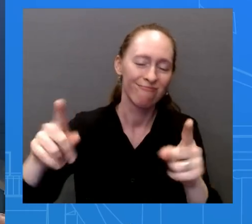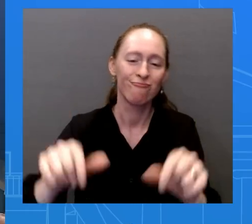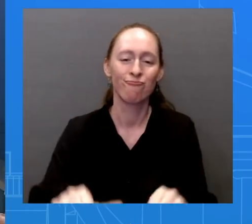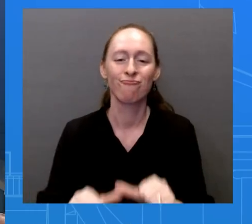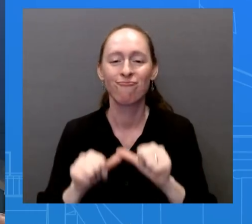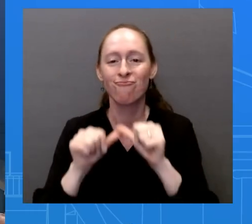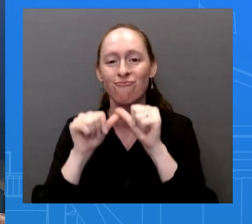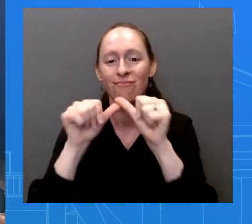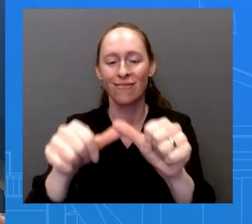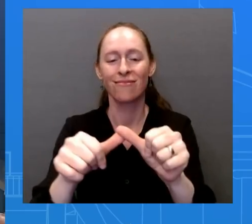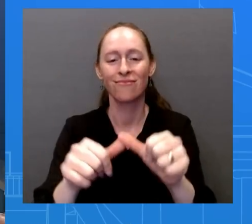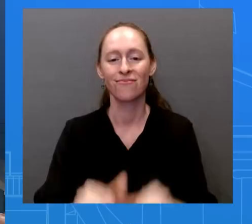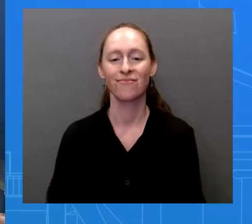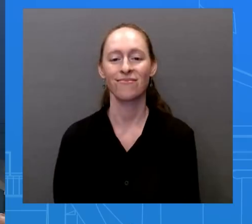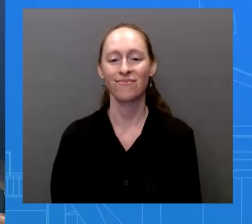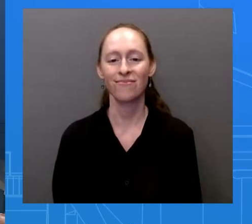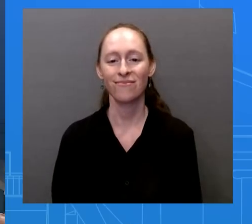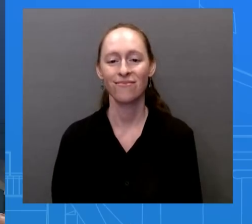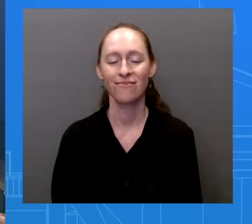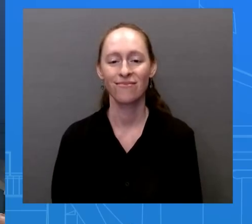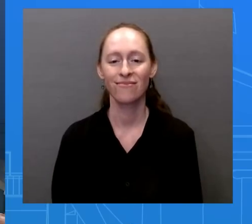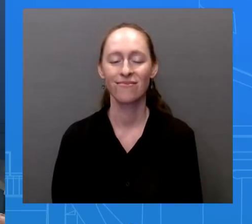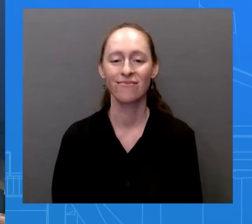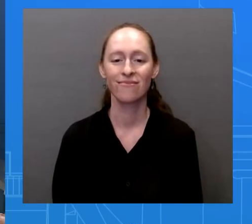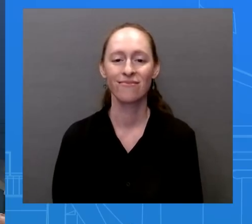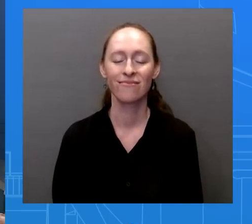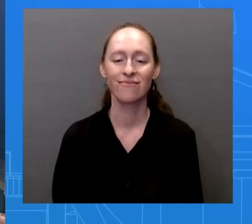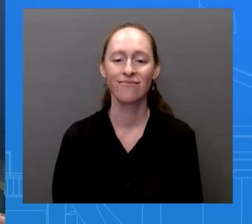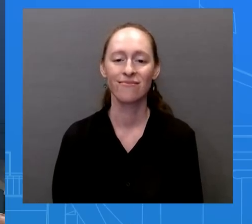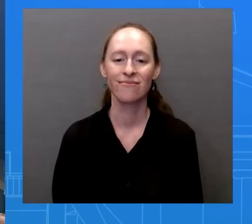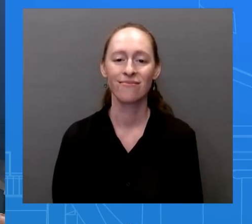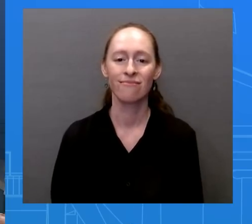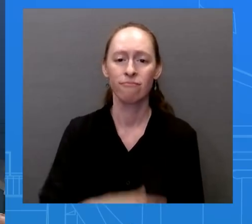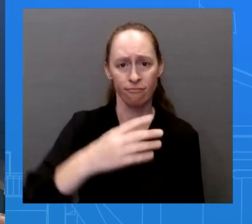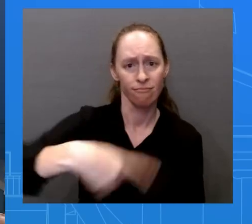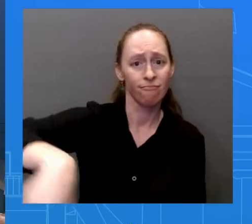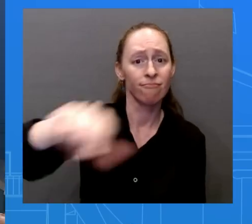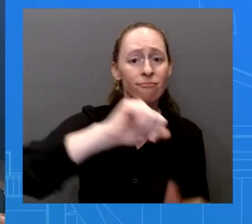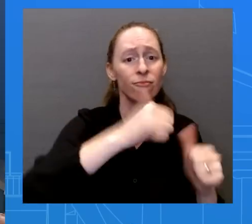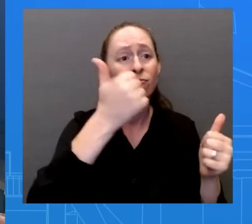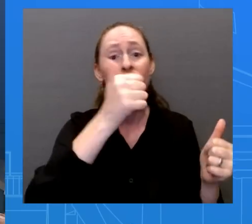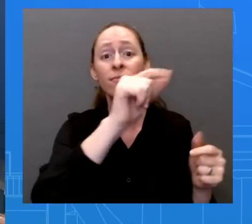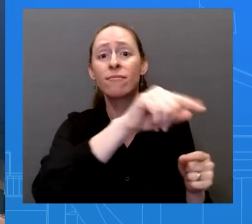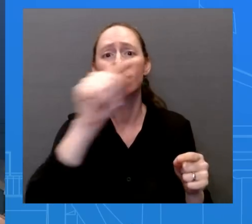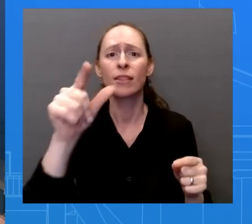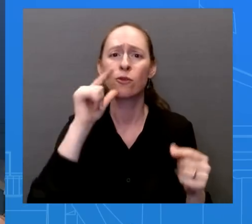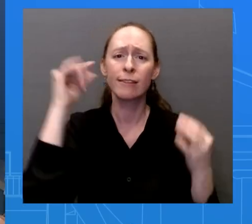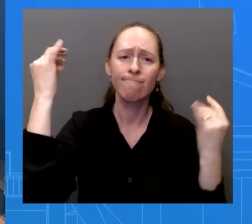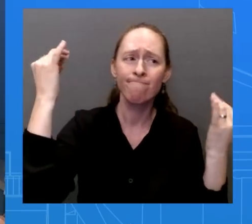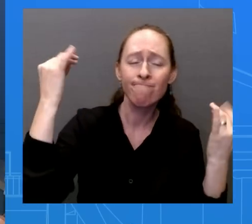or those who are thinking about coming out, and we are here for you, and we will continue to support you.